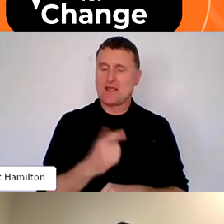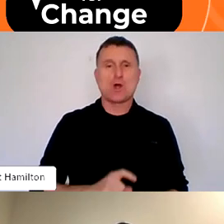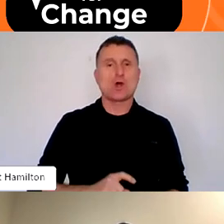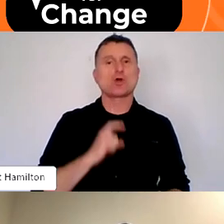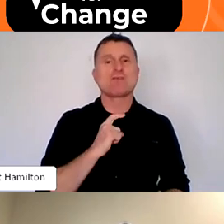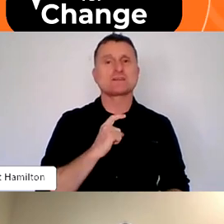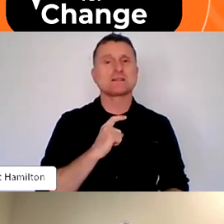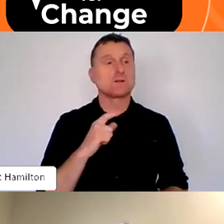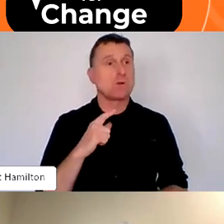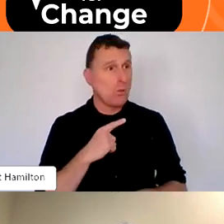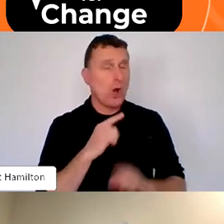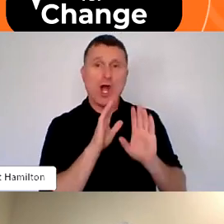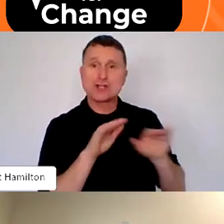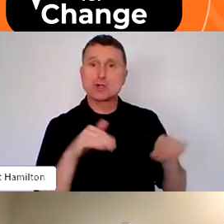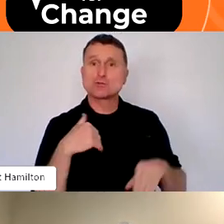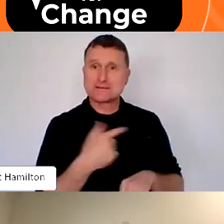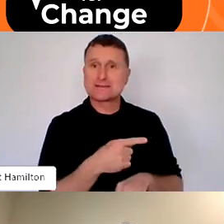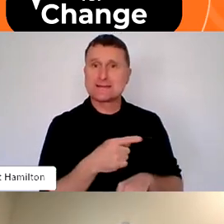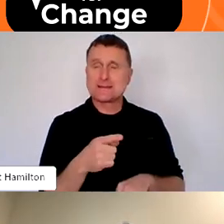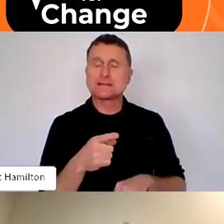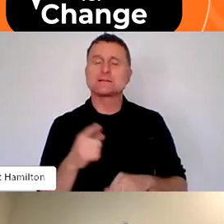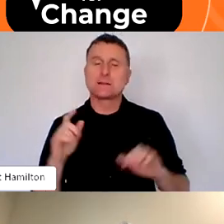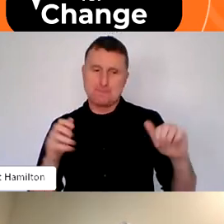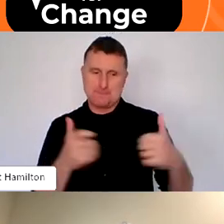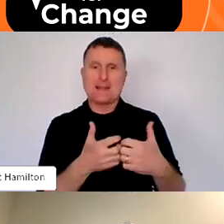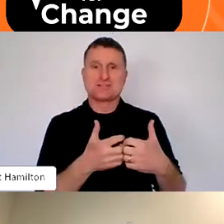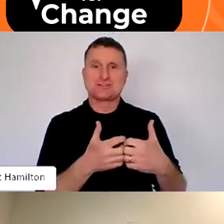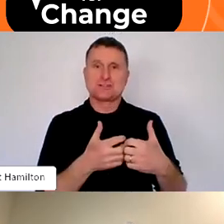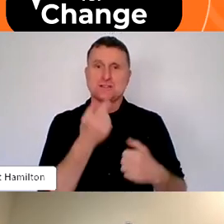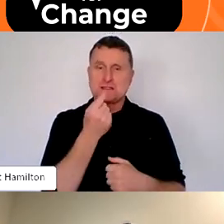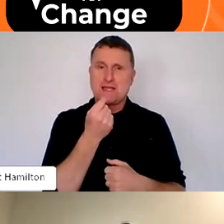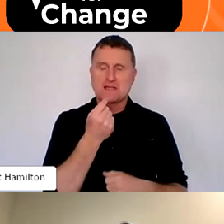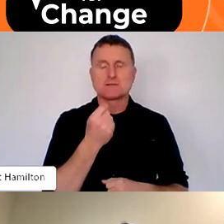to be met by the early childhood centre. Unfortunately it's not